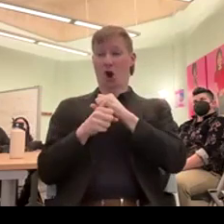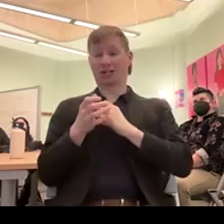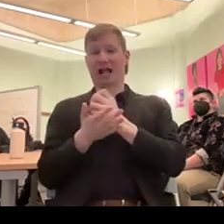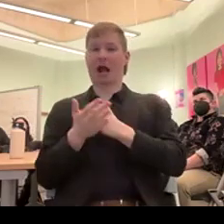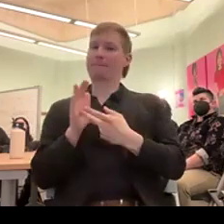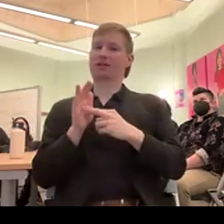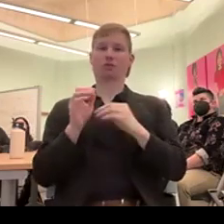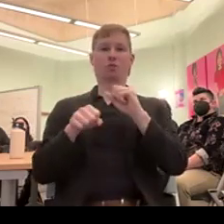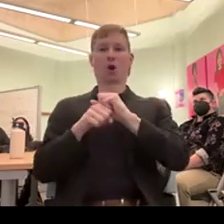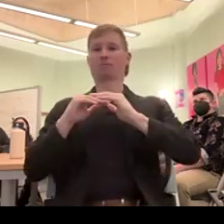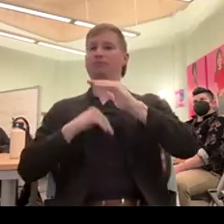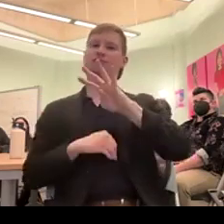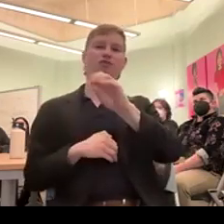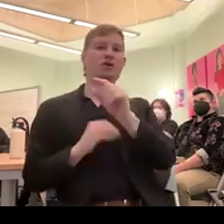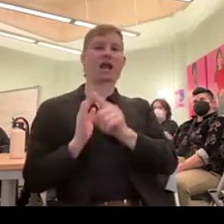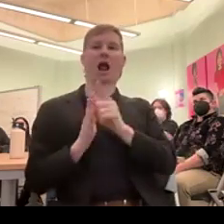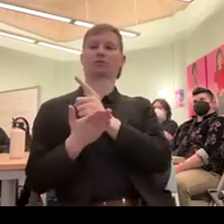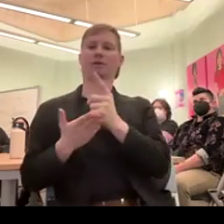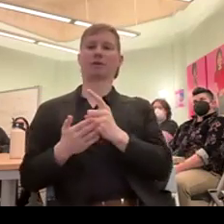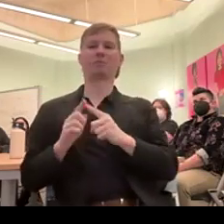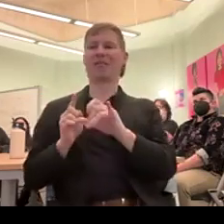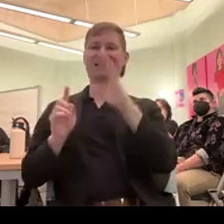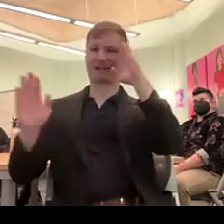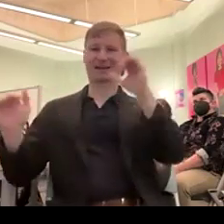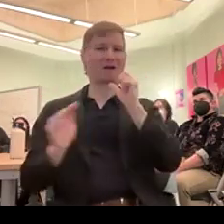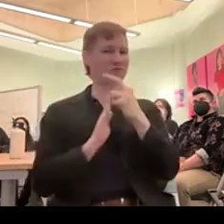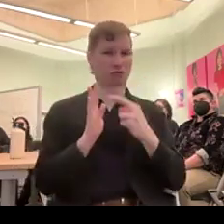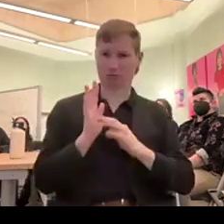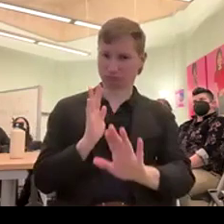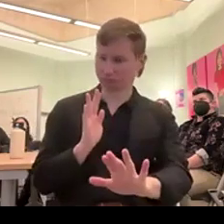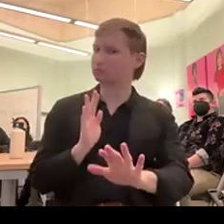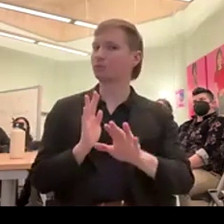if you're salaried, you're going to work more than 40 hours a week. But that's an expectation,